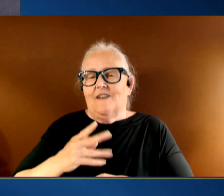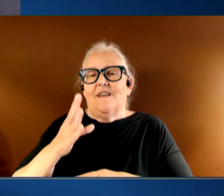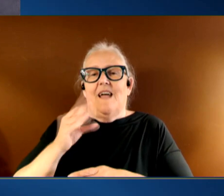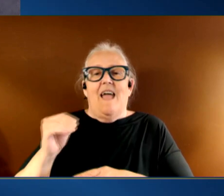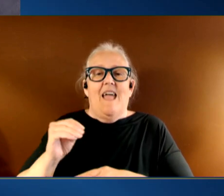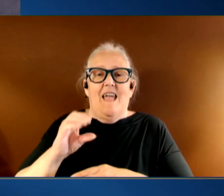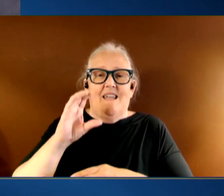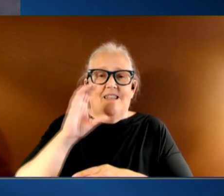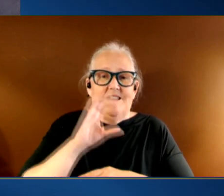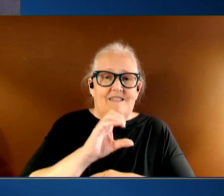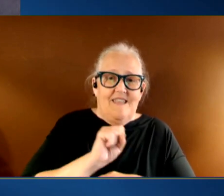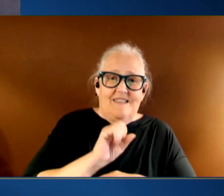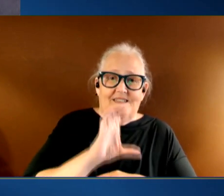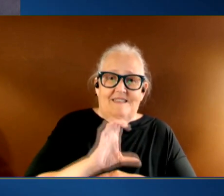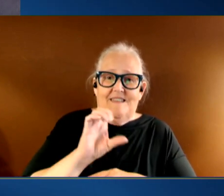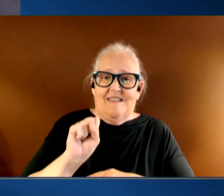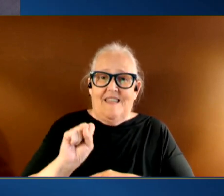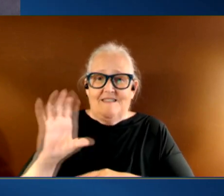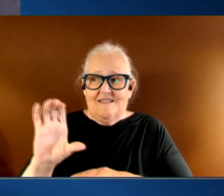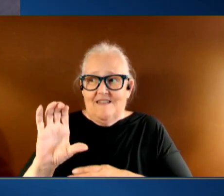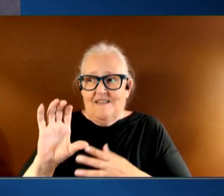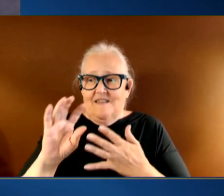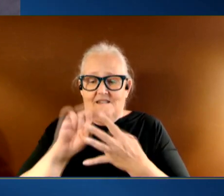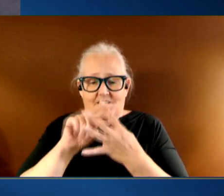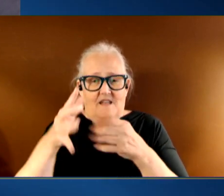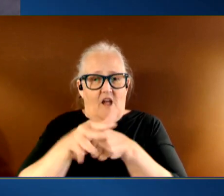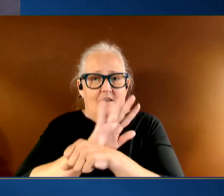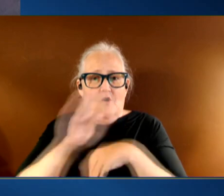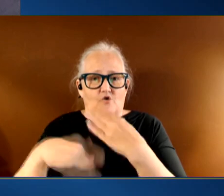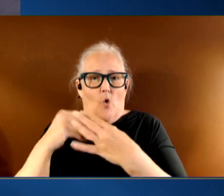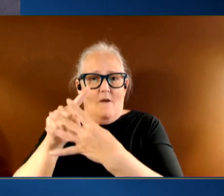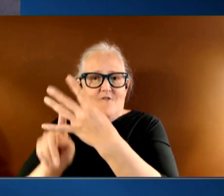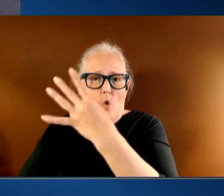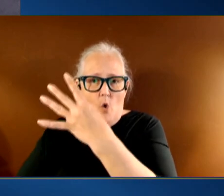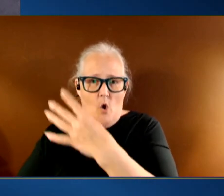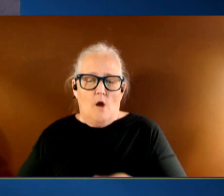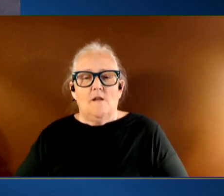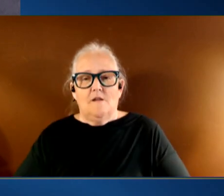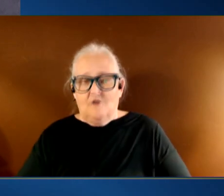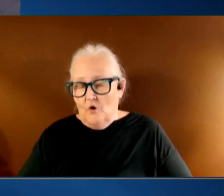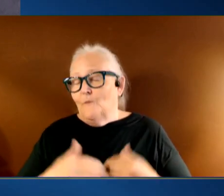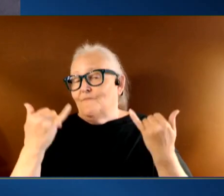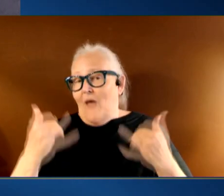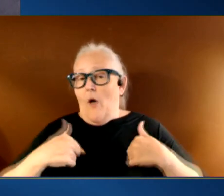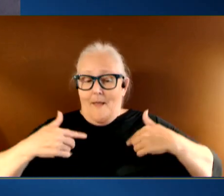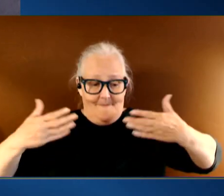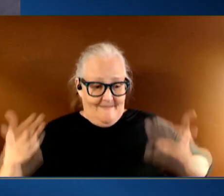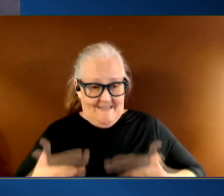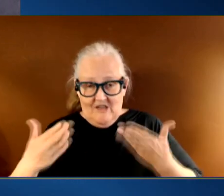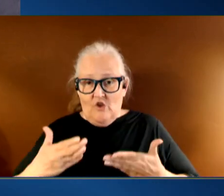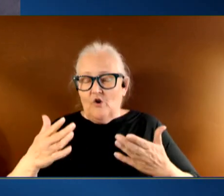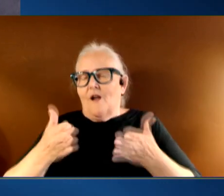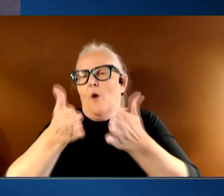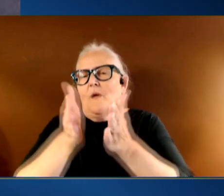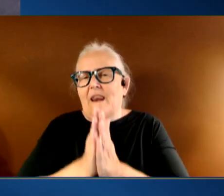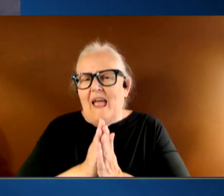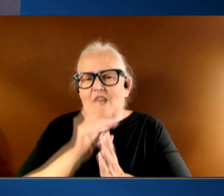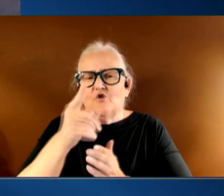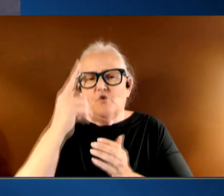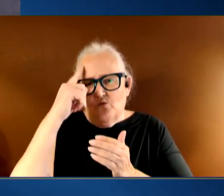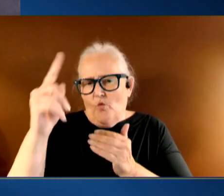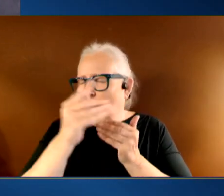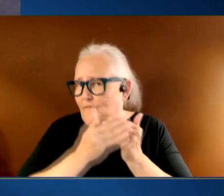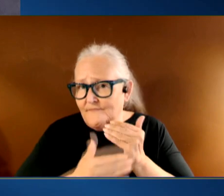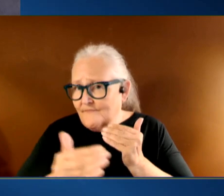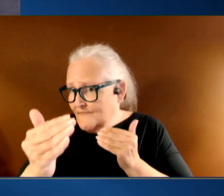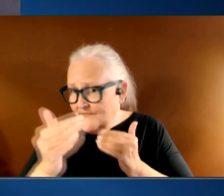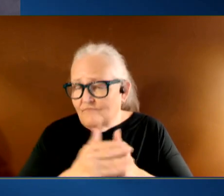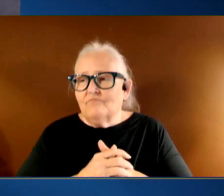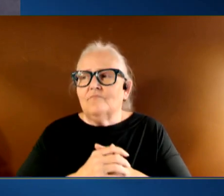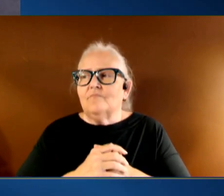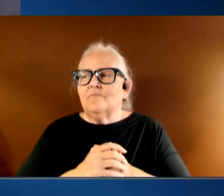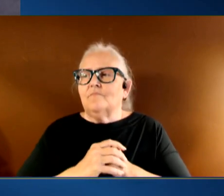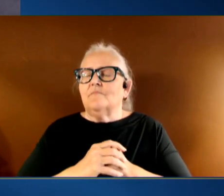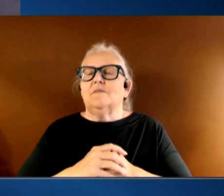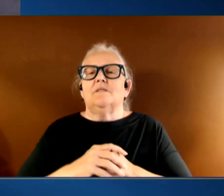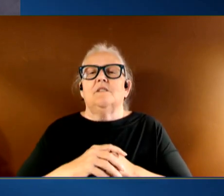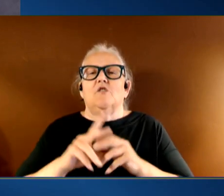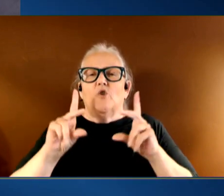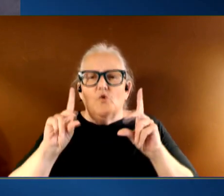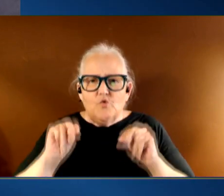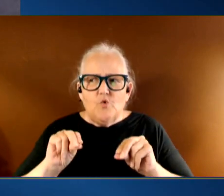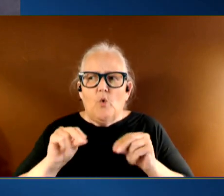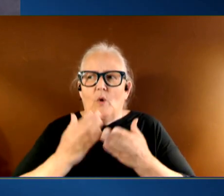two, three, four. I'm asking you all today to go forward, to be actionable. Stop talking,